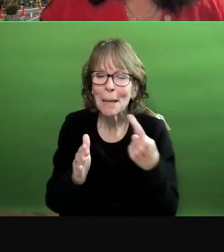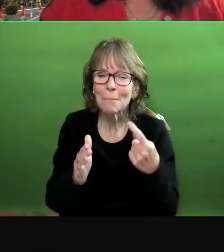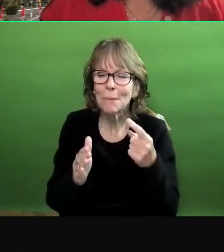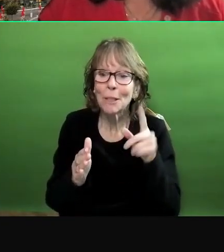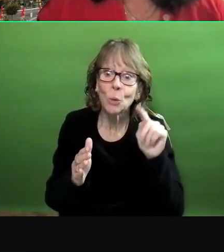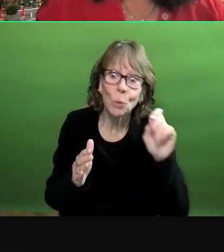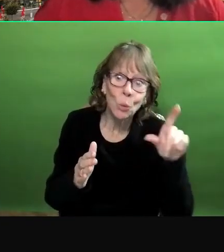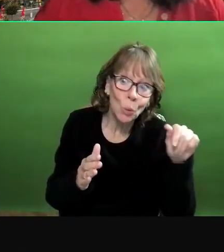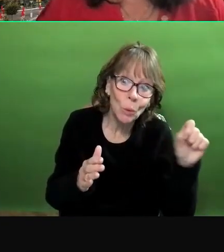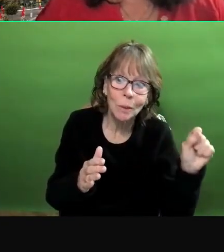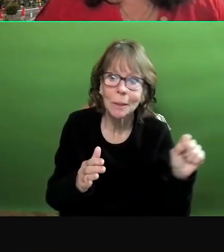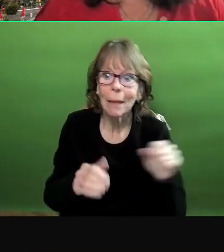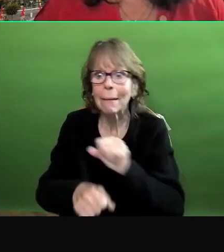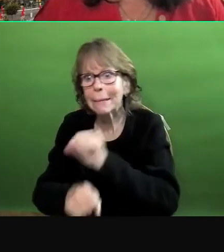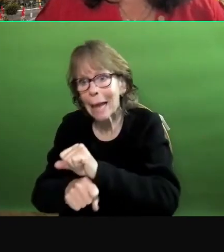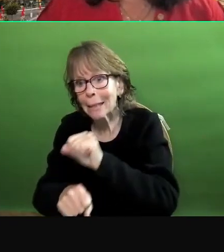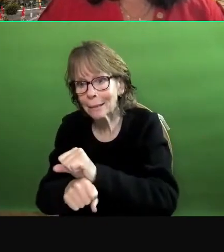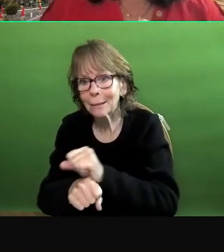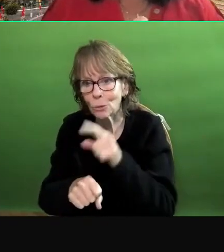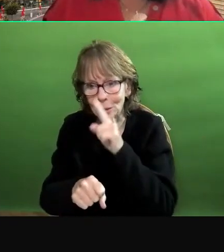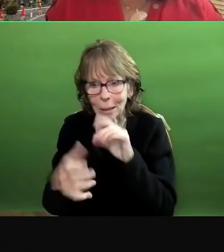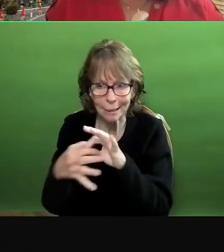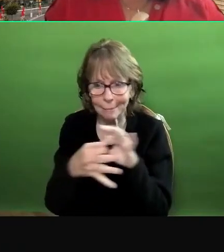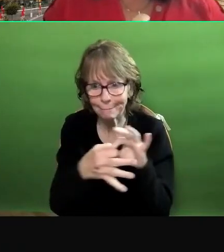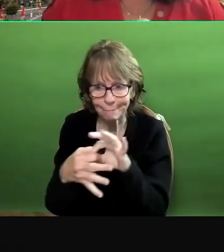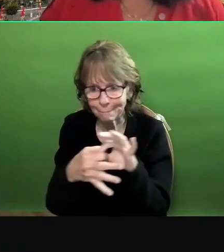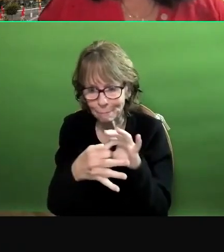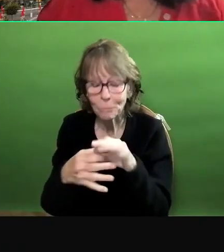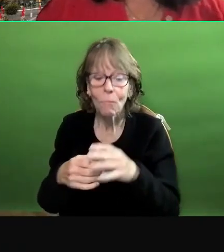One thing I just want to note is a lot of these tools, in fact all of these tools,